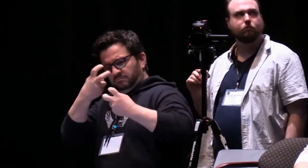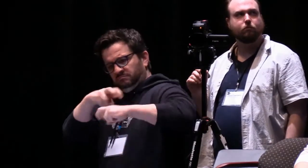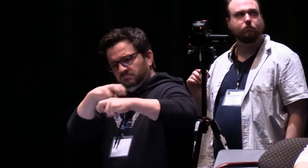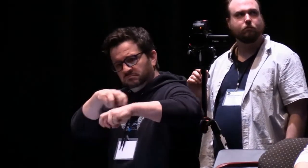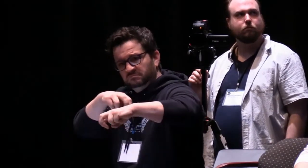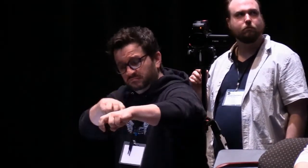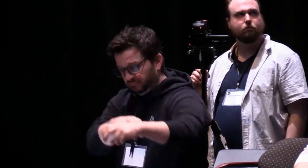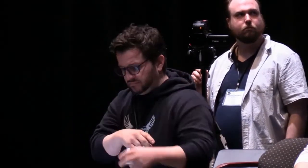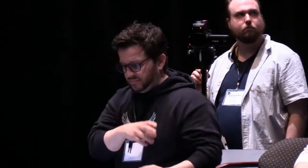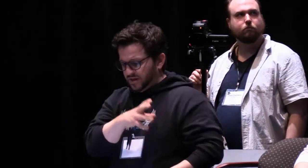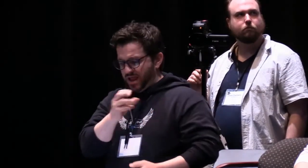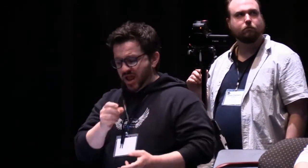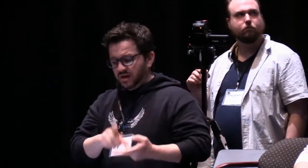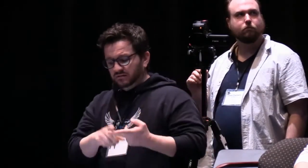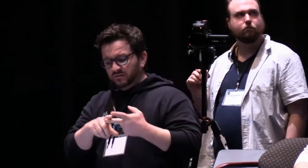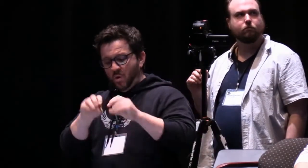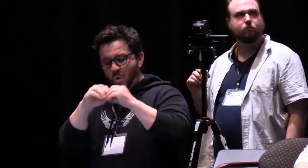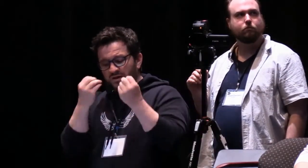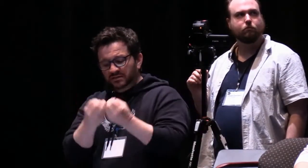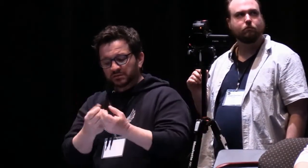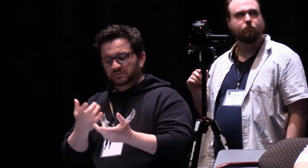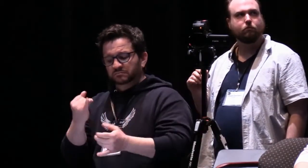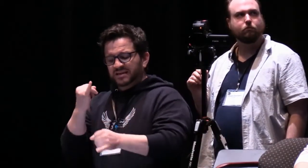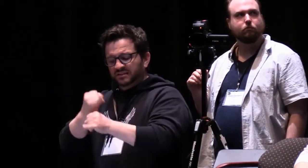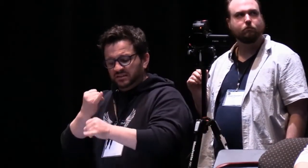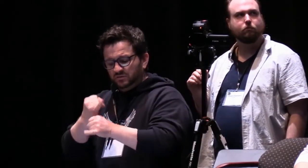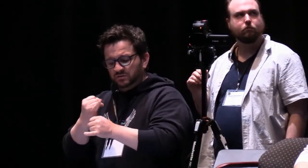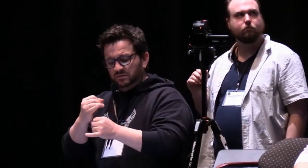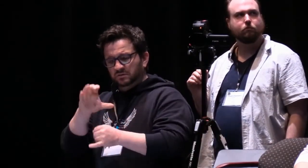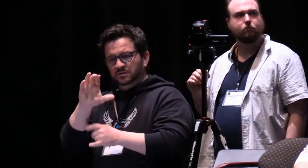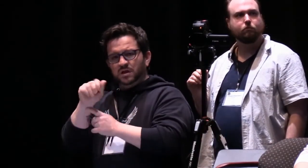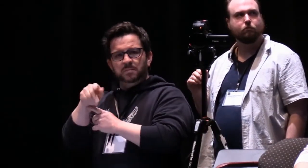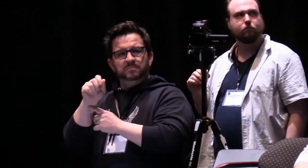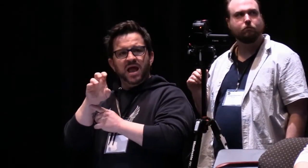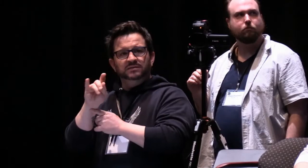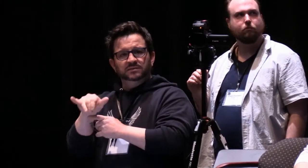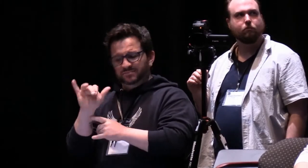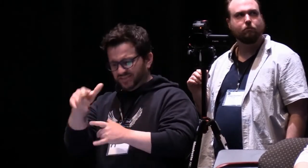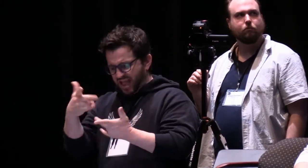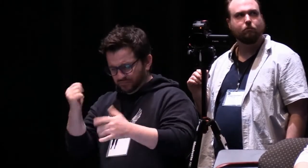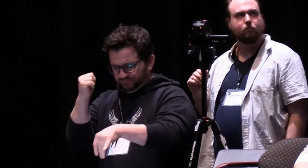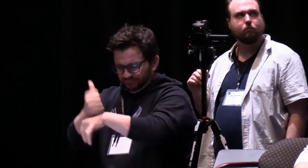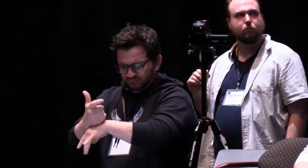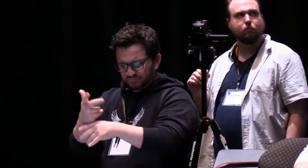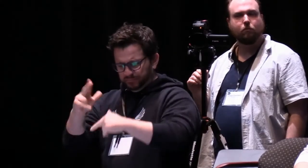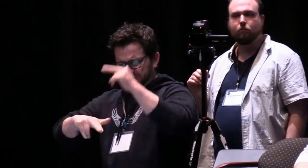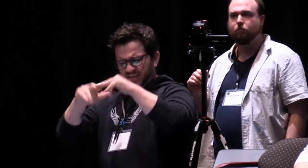Are there any particular skills and knowledge that are transferrable, that we need to focus on?